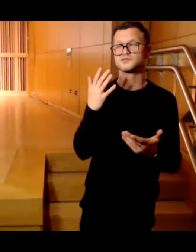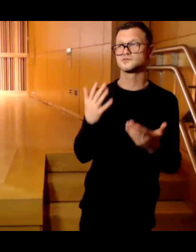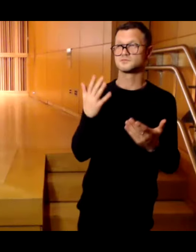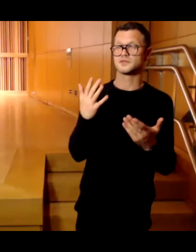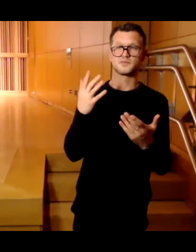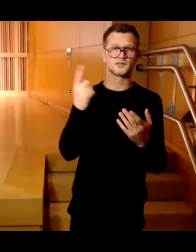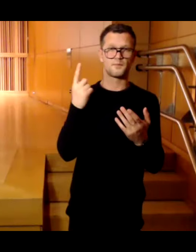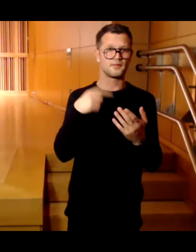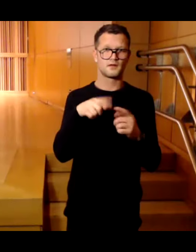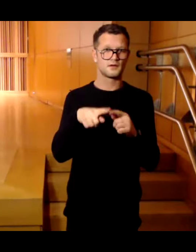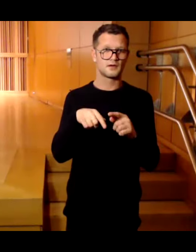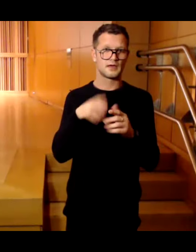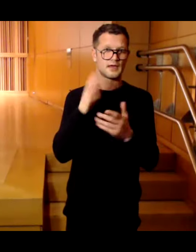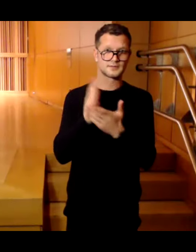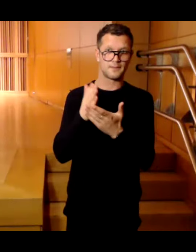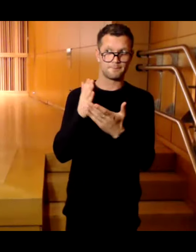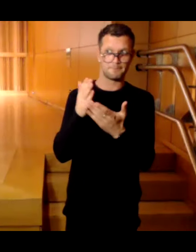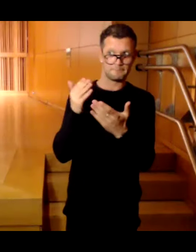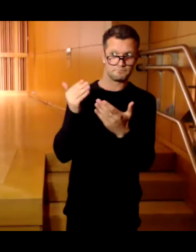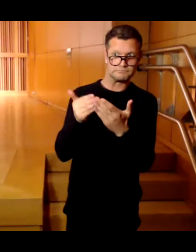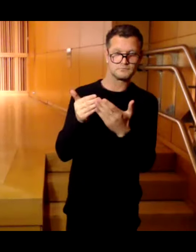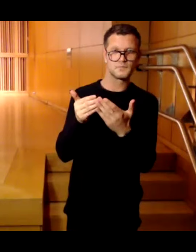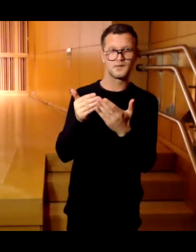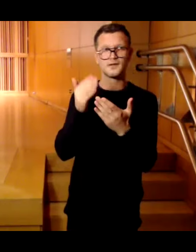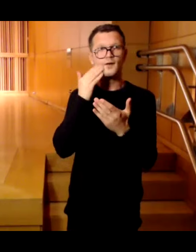I know the fear that politely, friendly neighbors have turned.